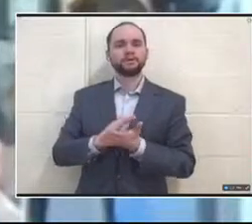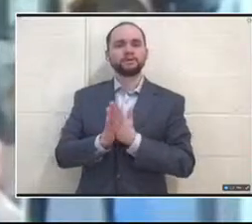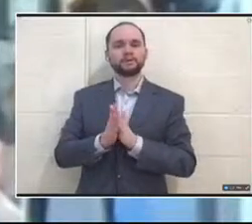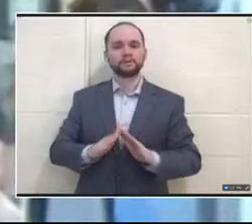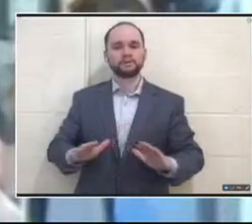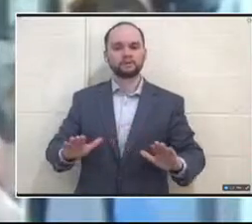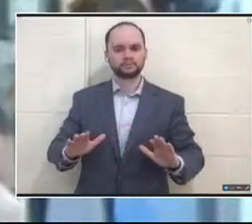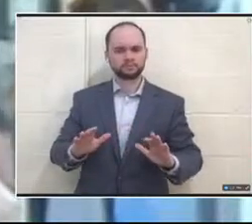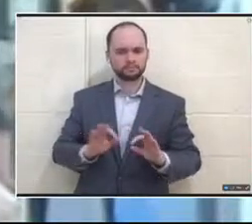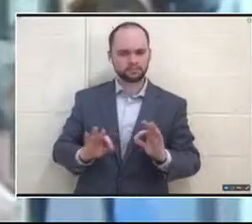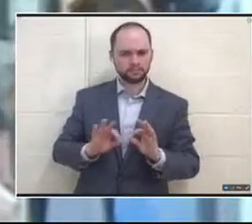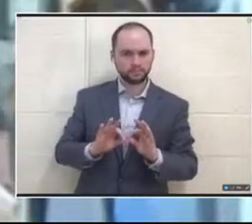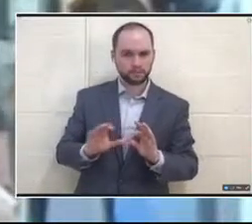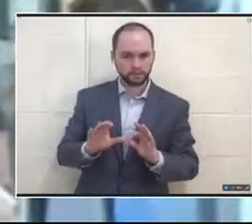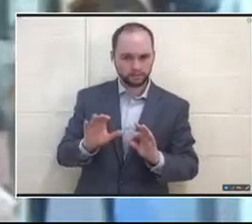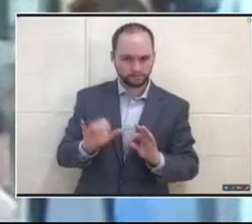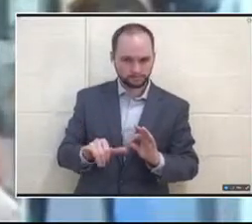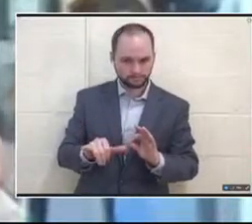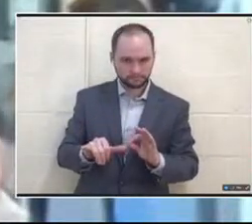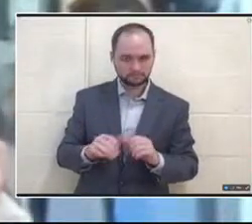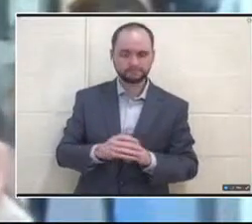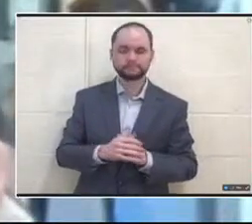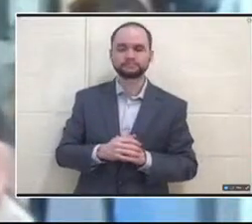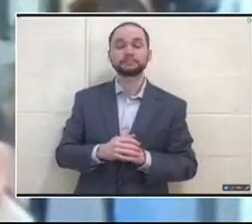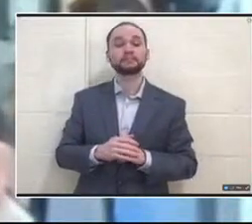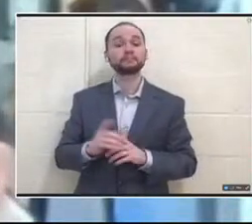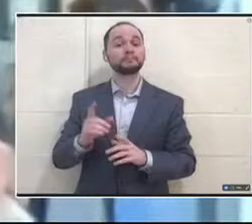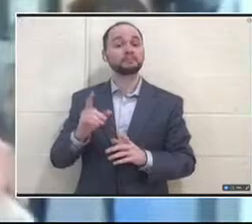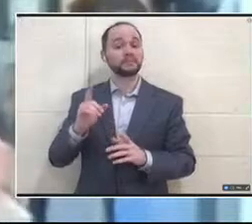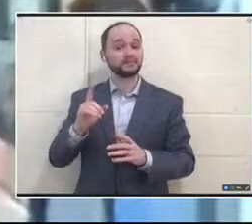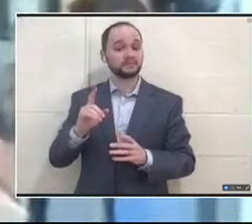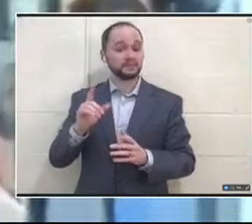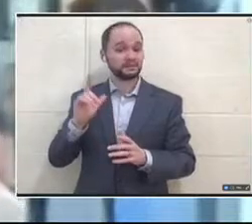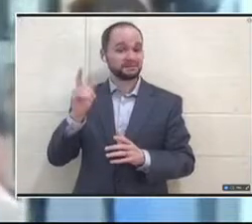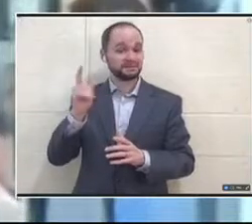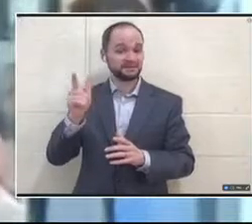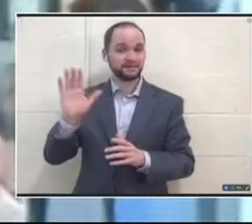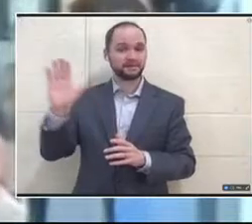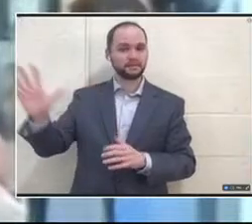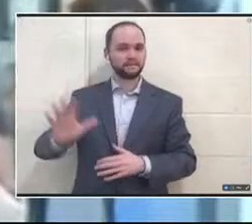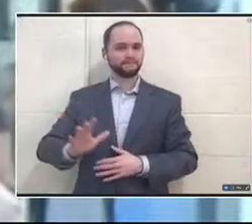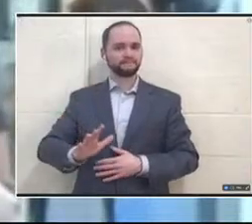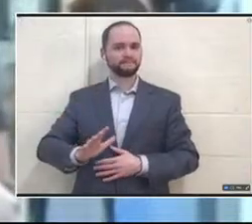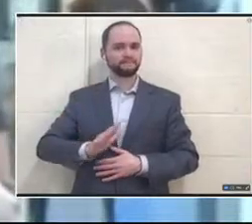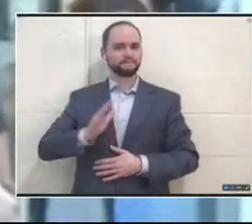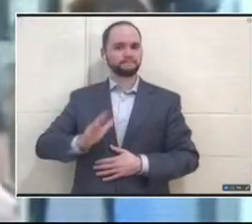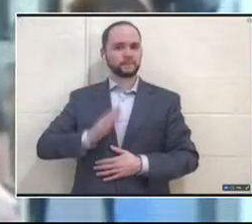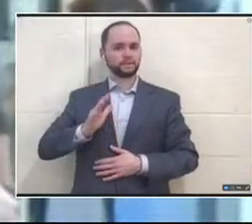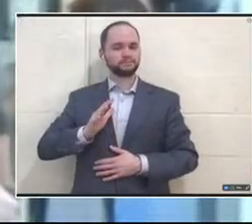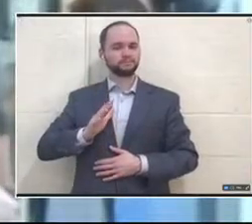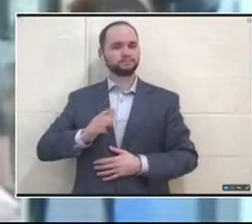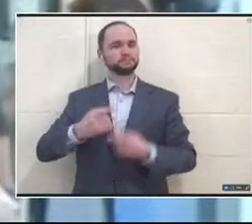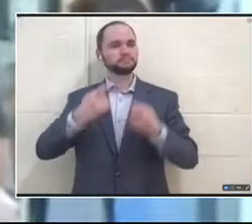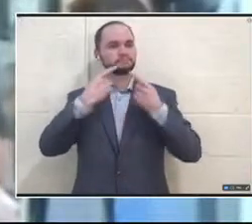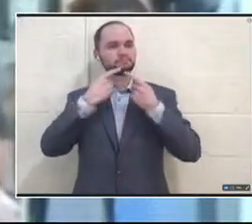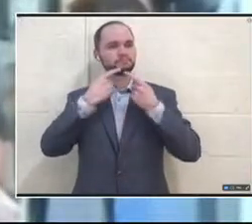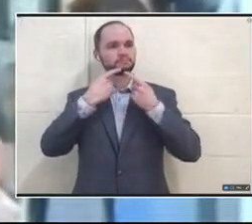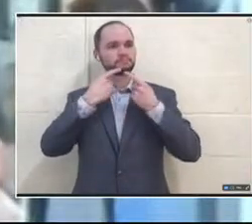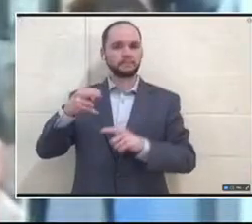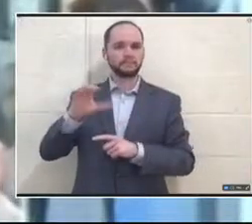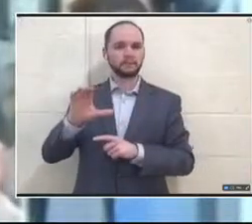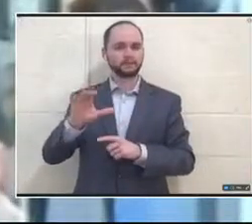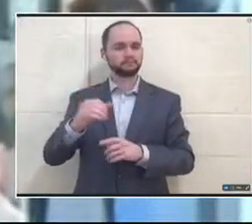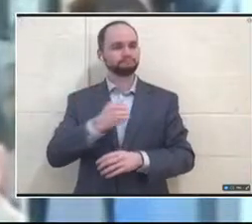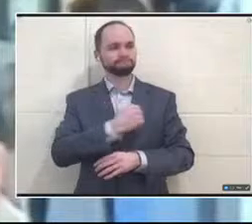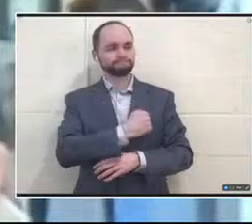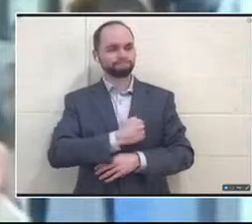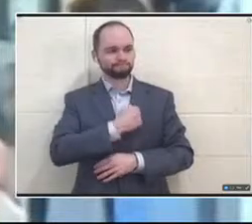upon their formal official apology to me publicly to be able to have the opportunity to perform